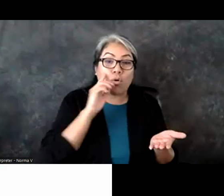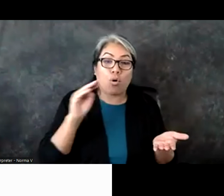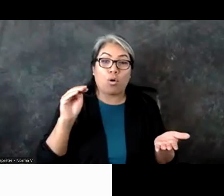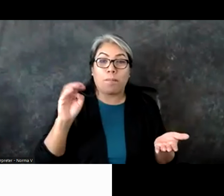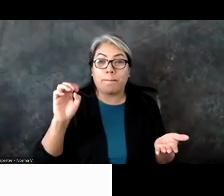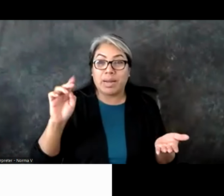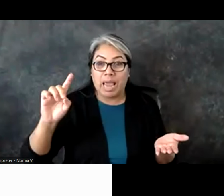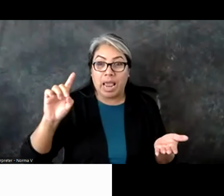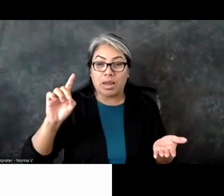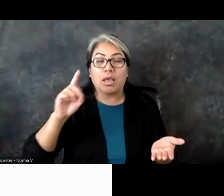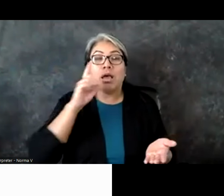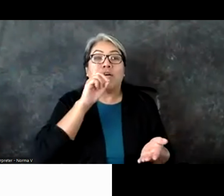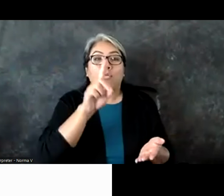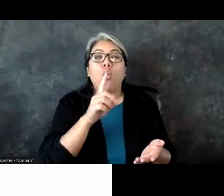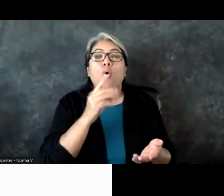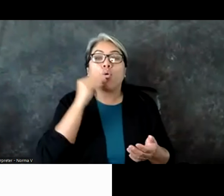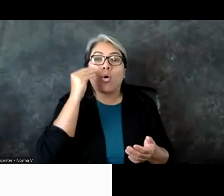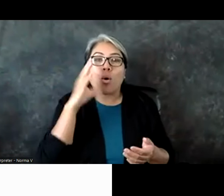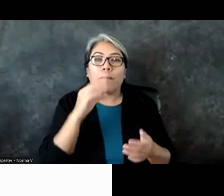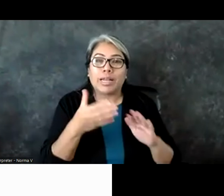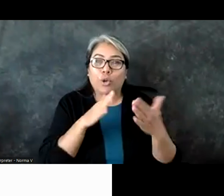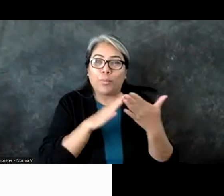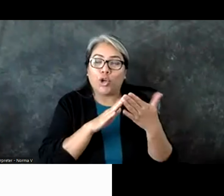back better, which was getting a bunch more money for